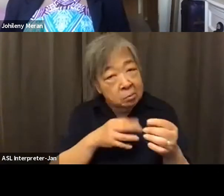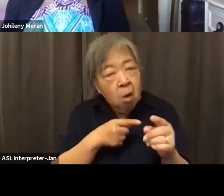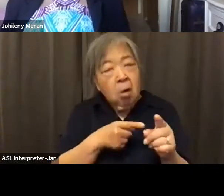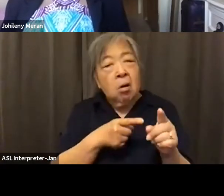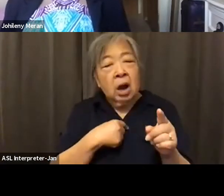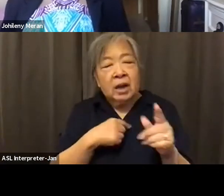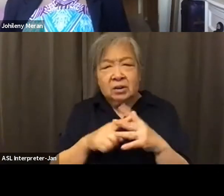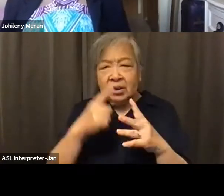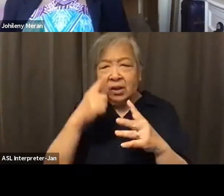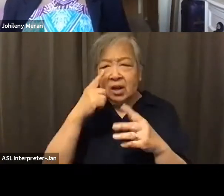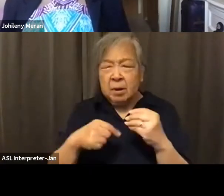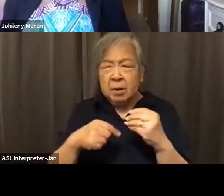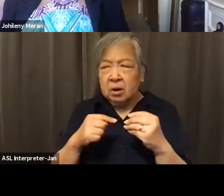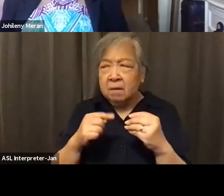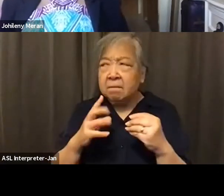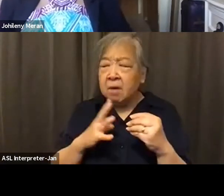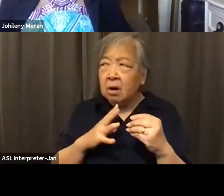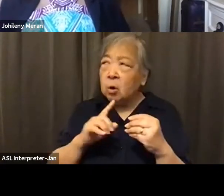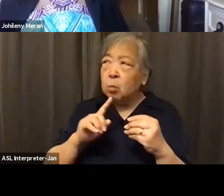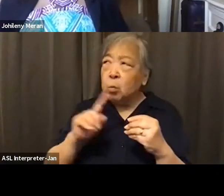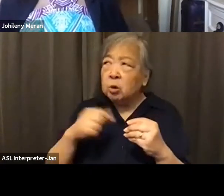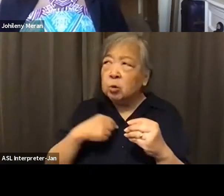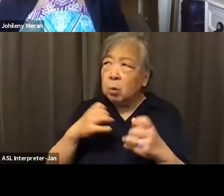okay, where would I want to go abroad?